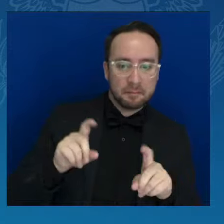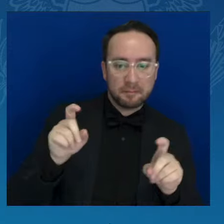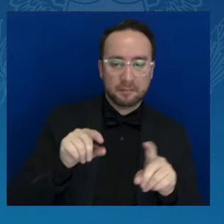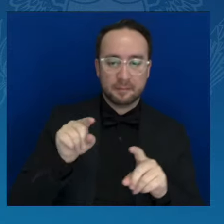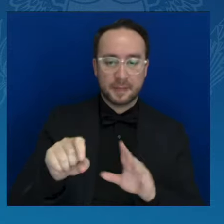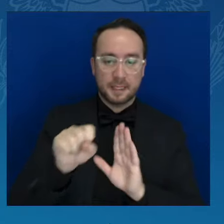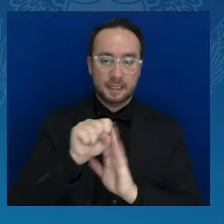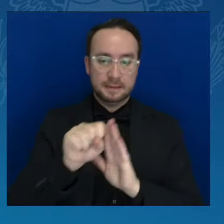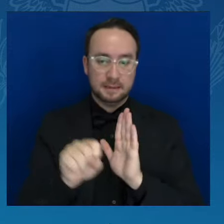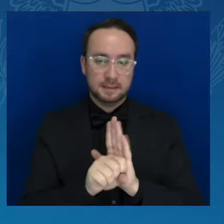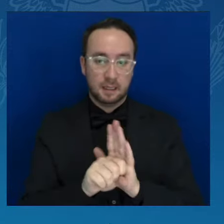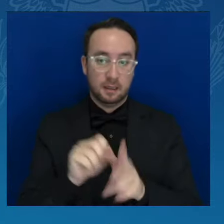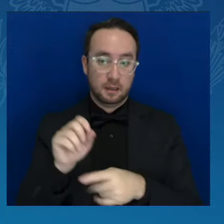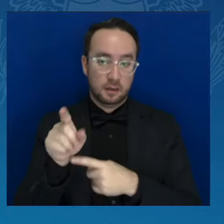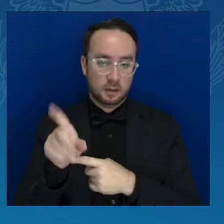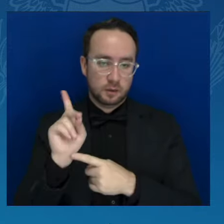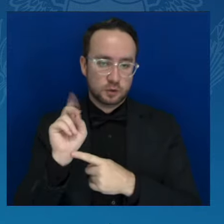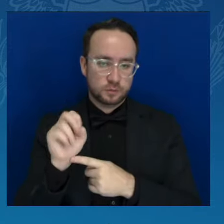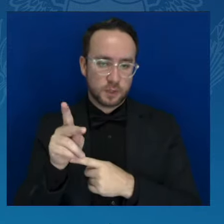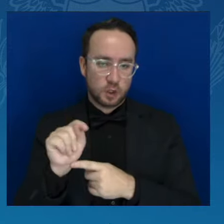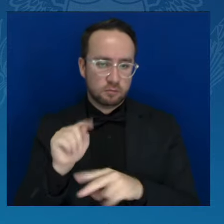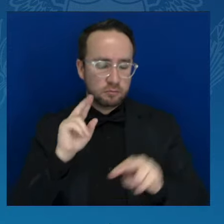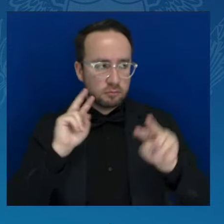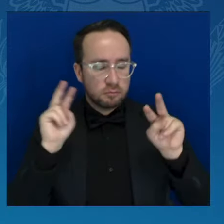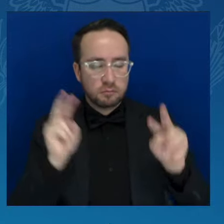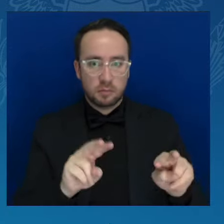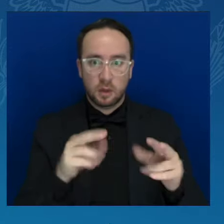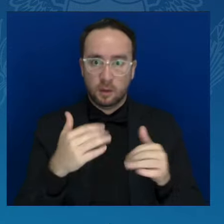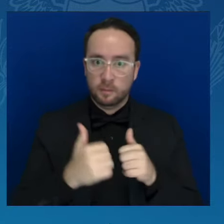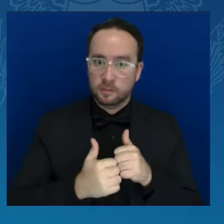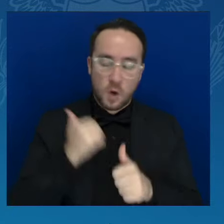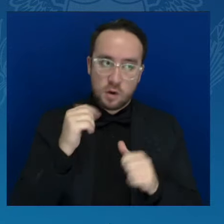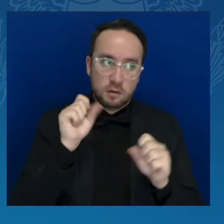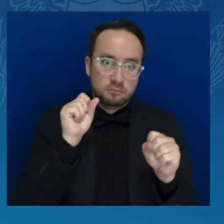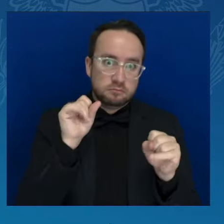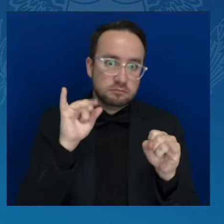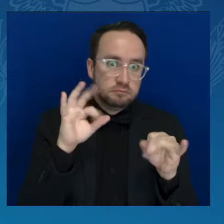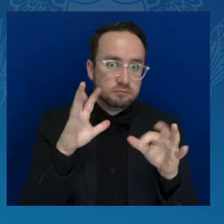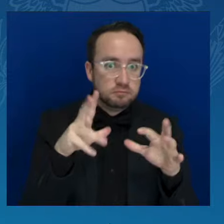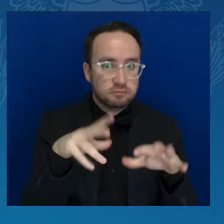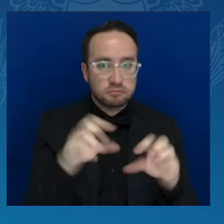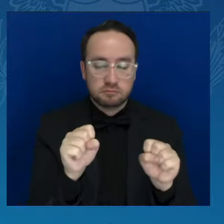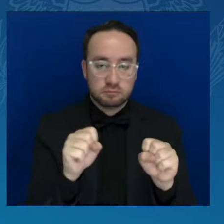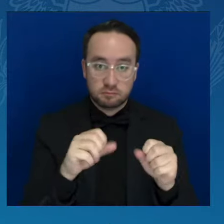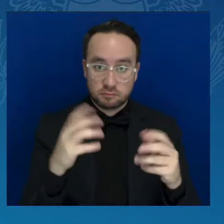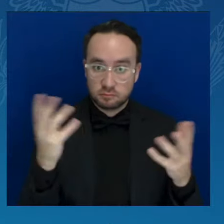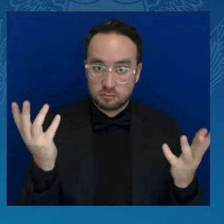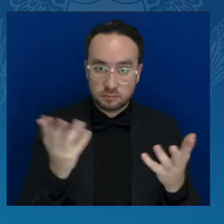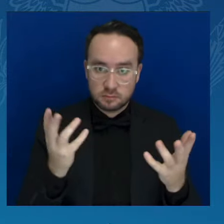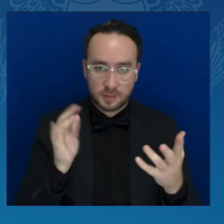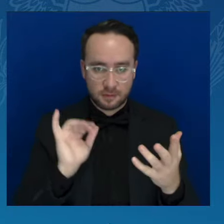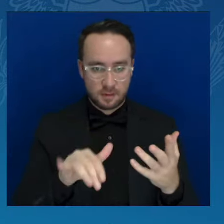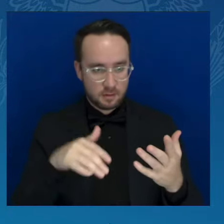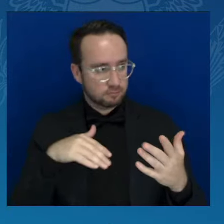Across geographies in pursuit of knowledge of the wider universe and in pursuit of progress right here on Earth.